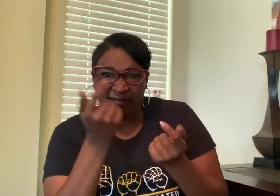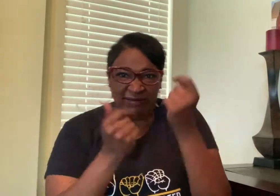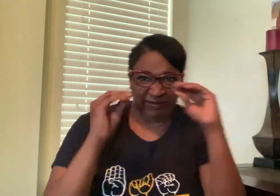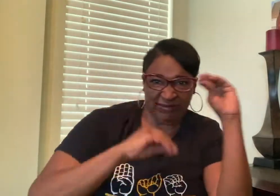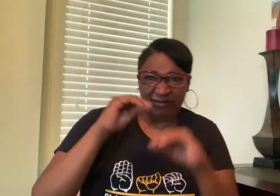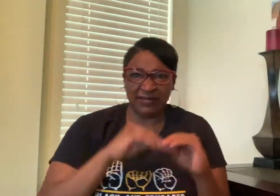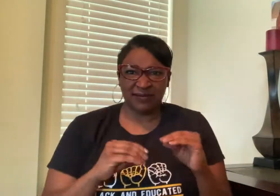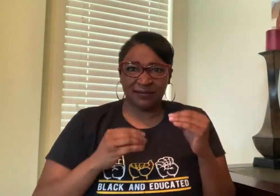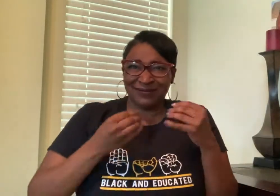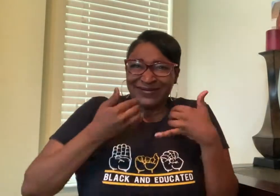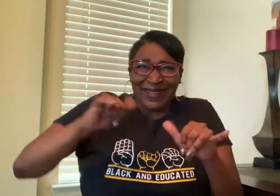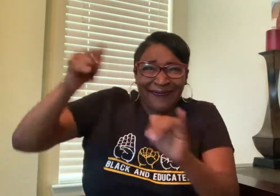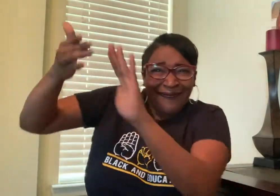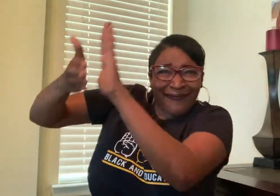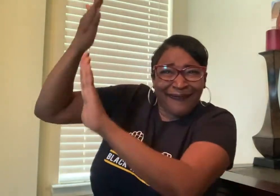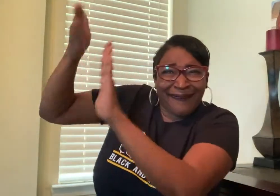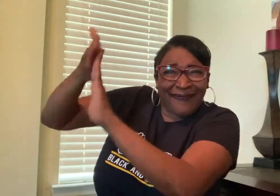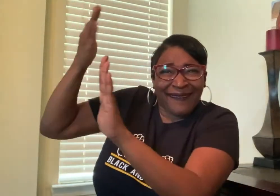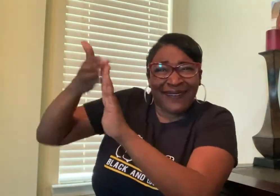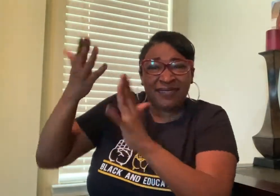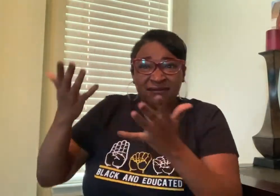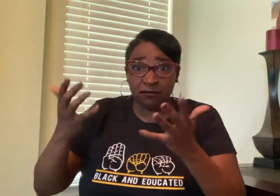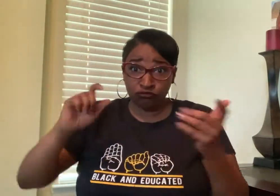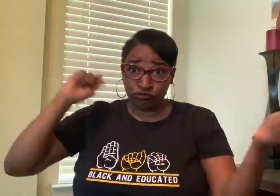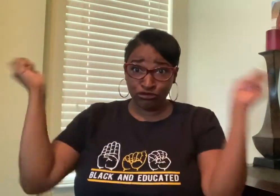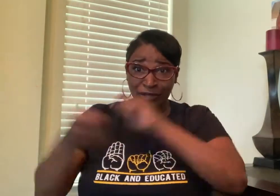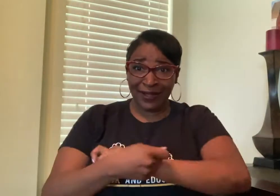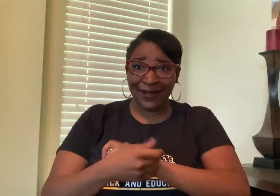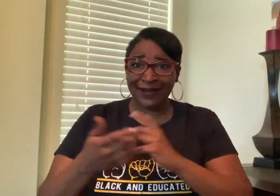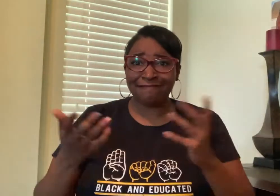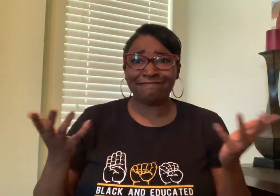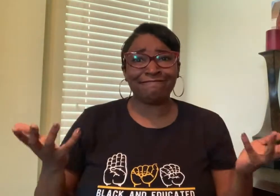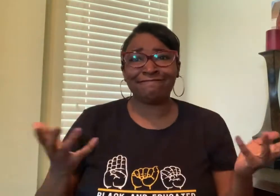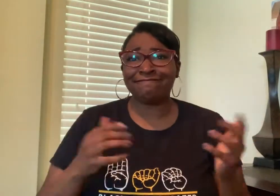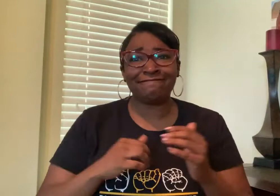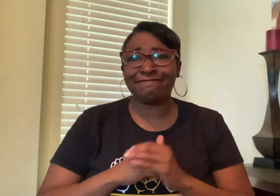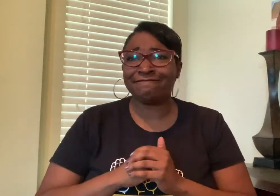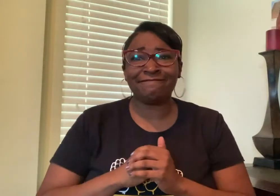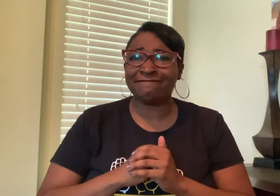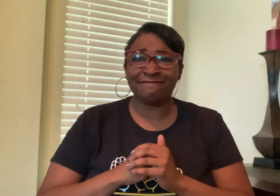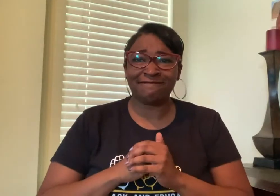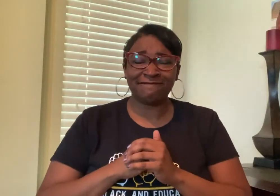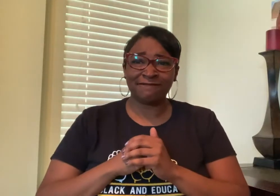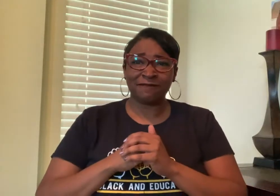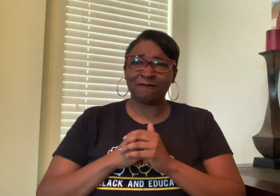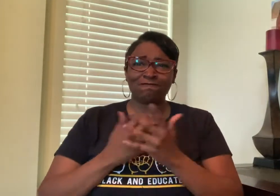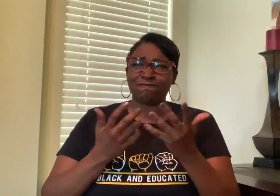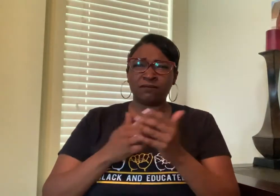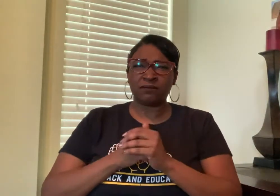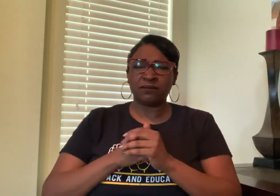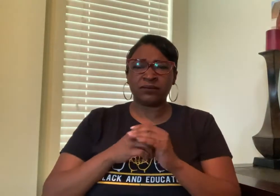we put on the mess, the machine continues churning and nothing really changes.